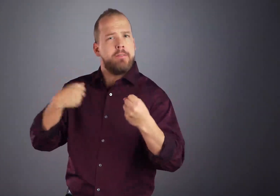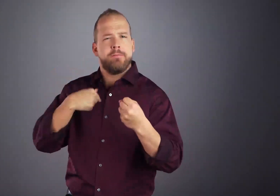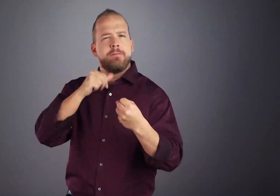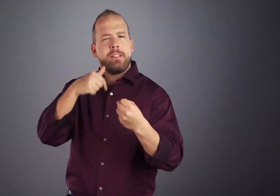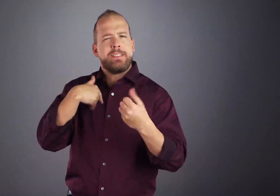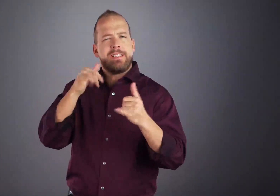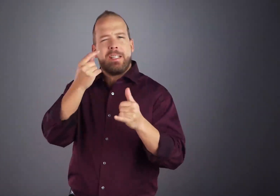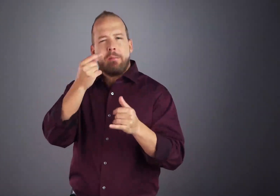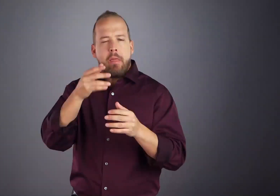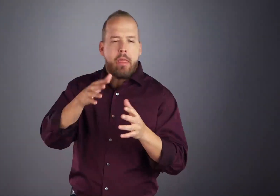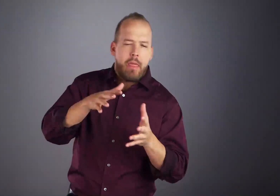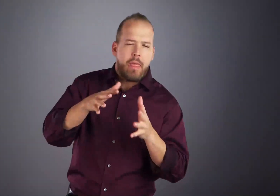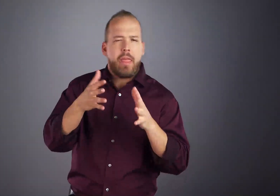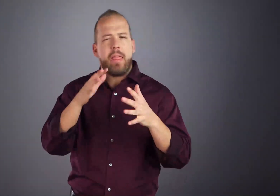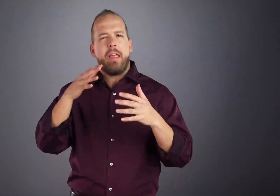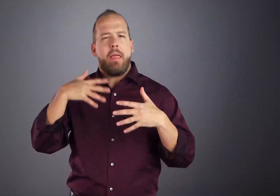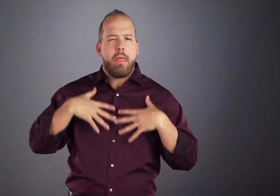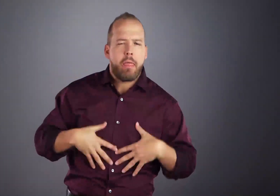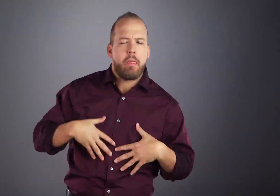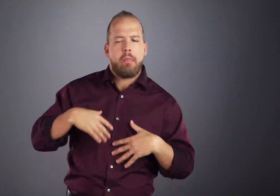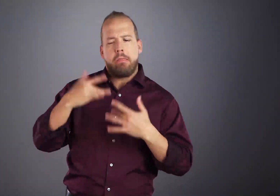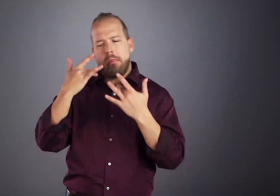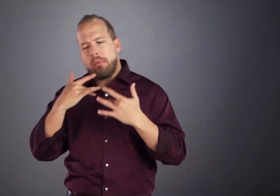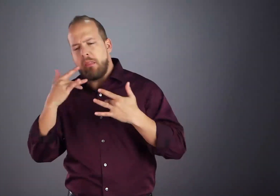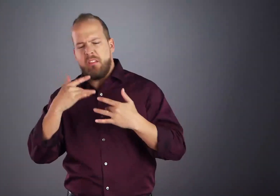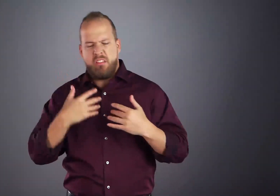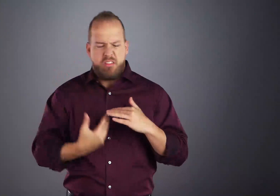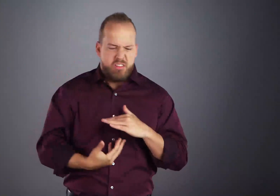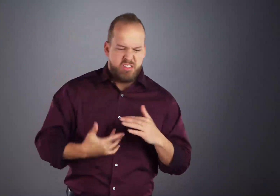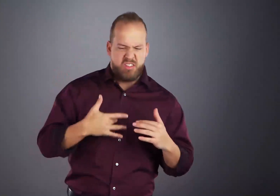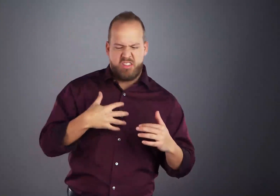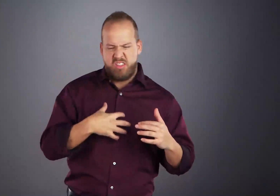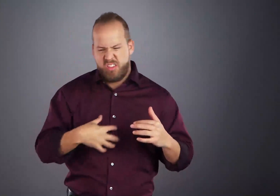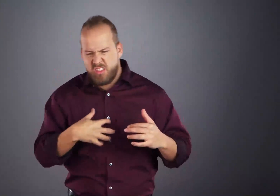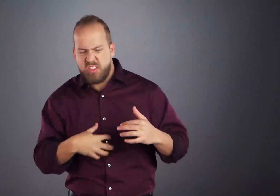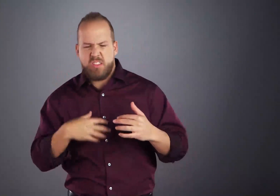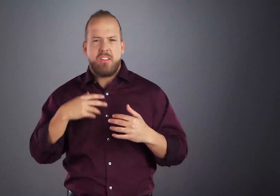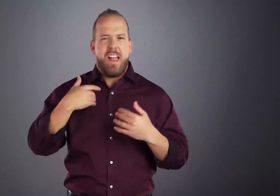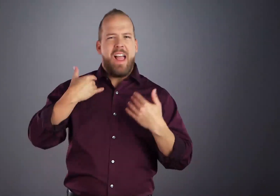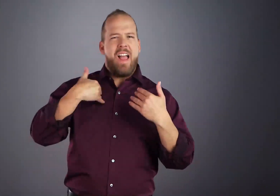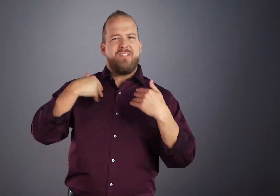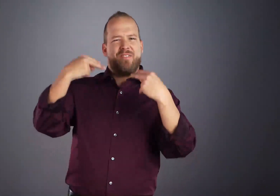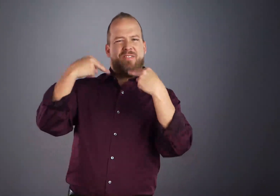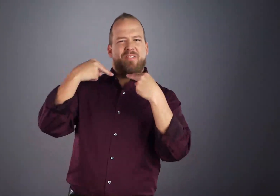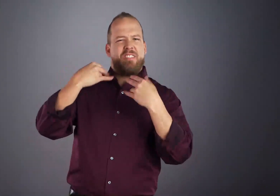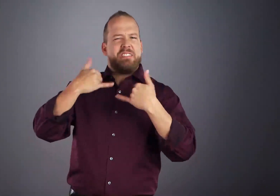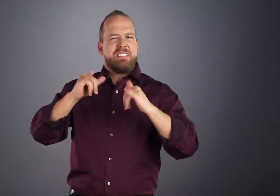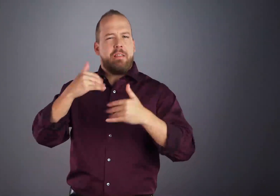I was not too well at the time, and was plagued by waves of self-pity and resentment.